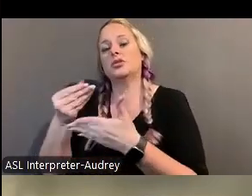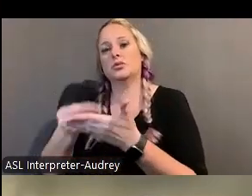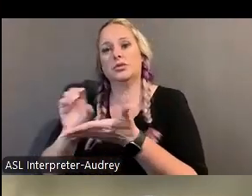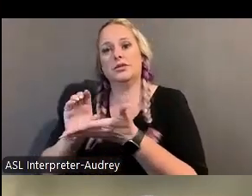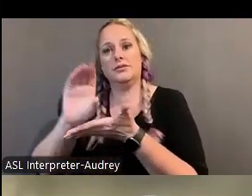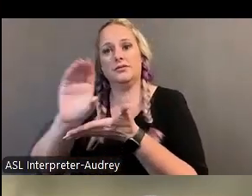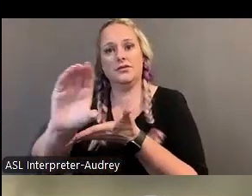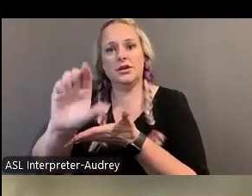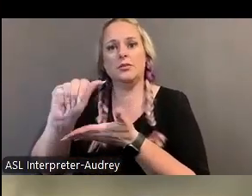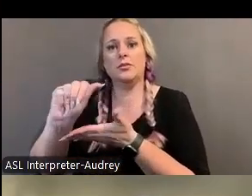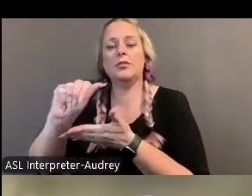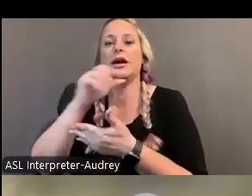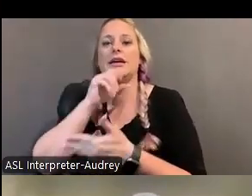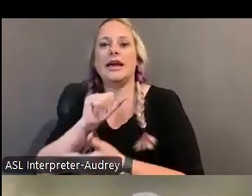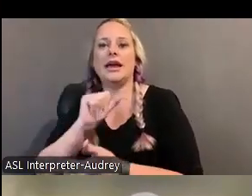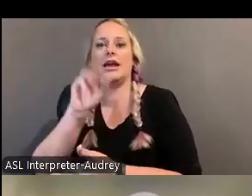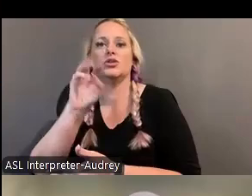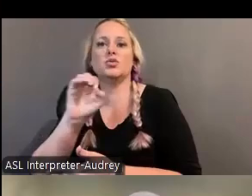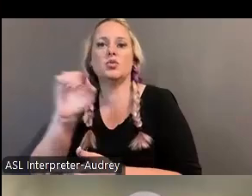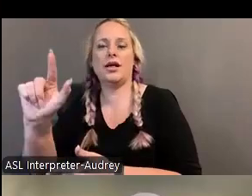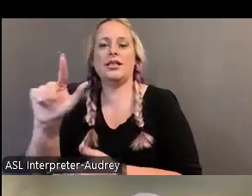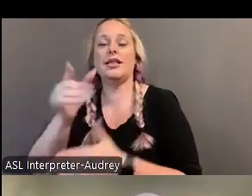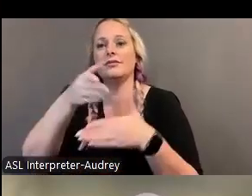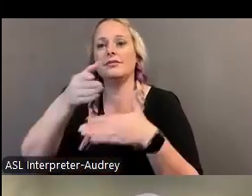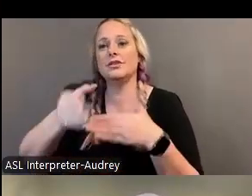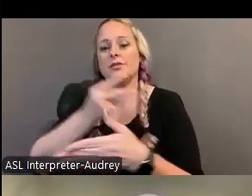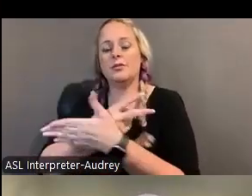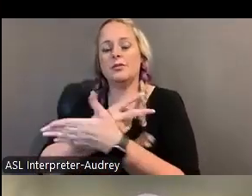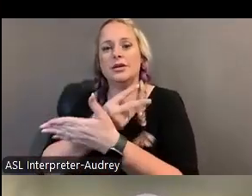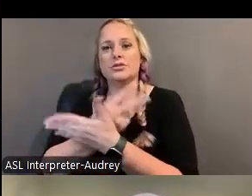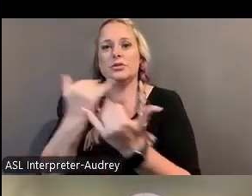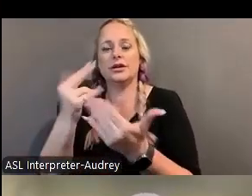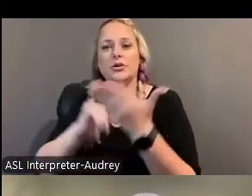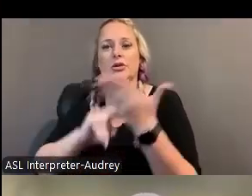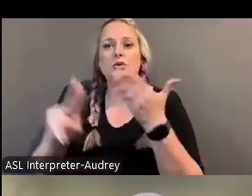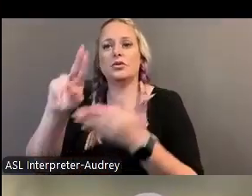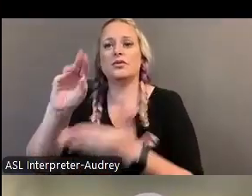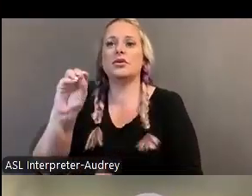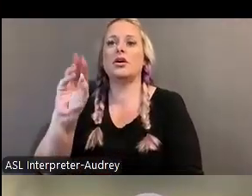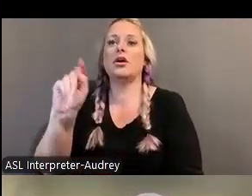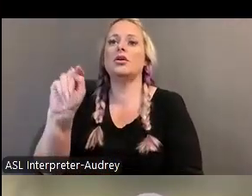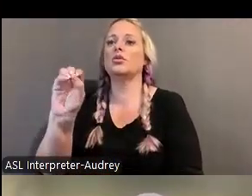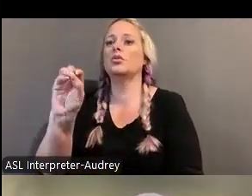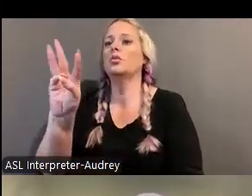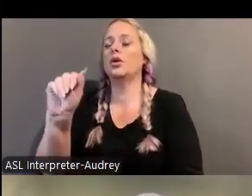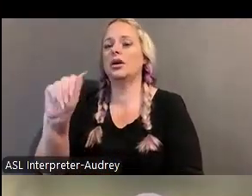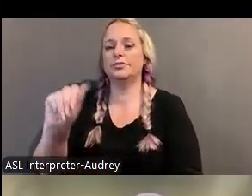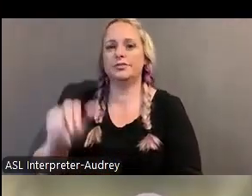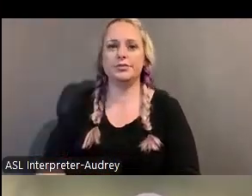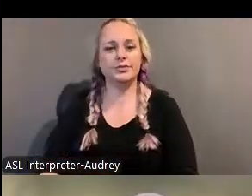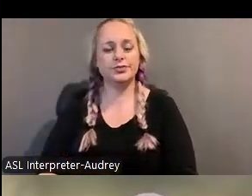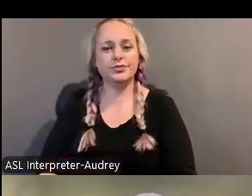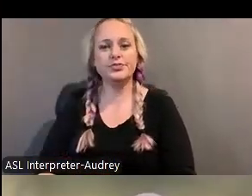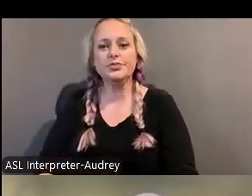and I'm completing my master's at the University of Ottawa. Next slide please. So,